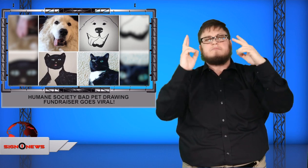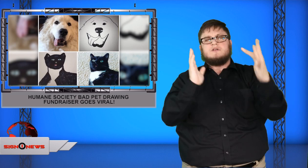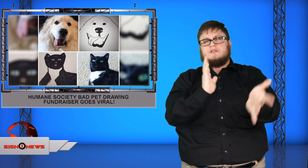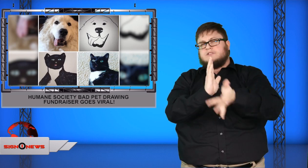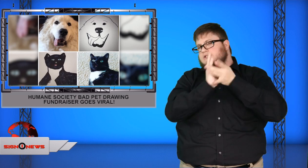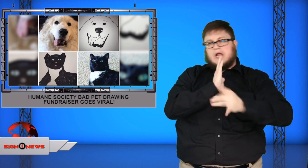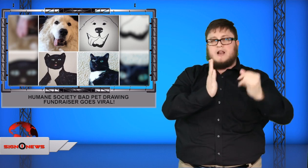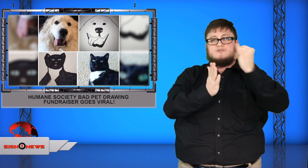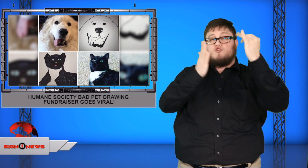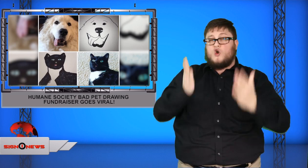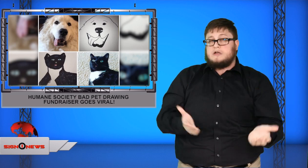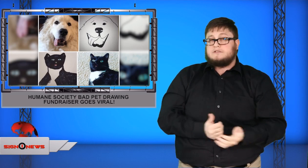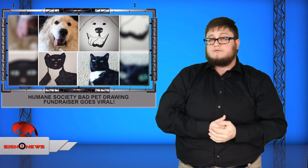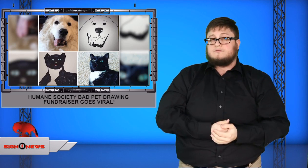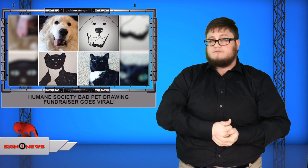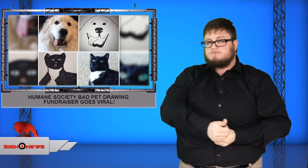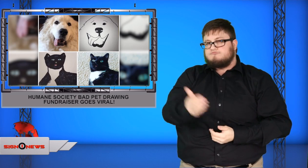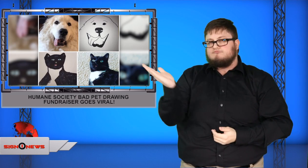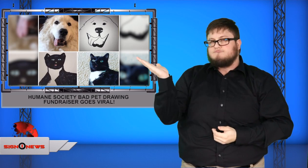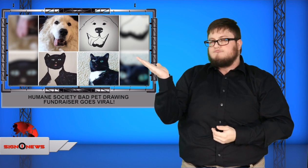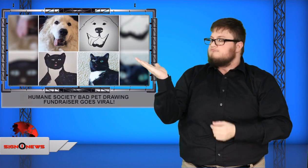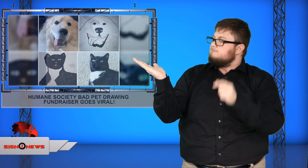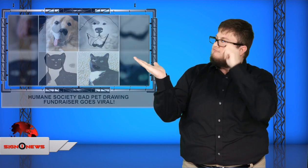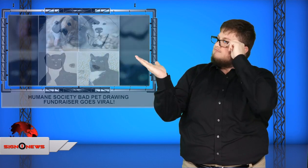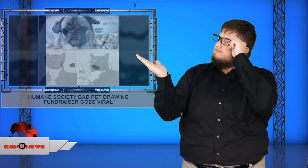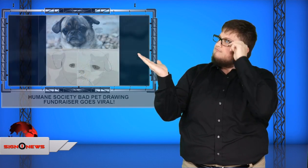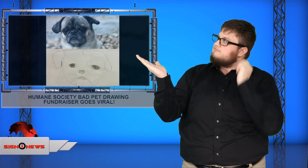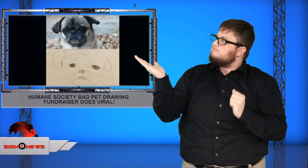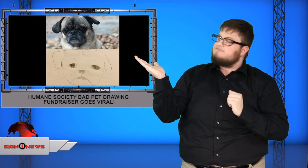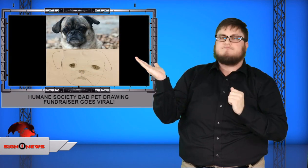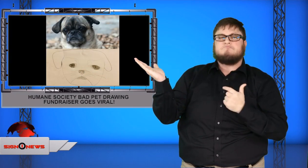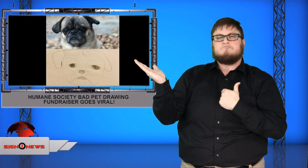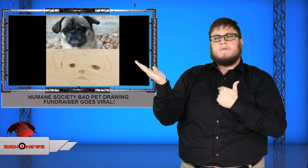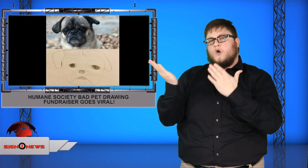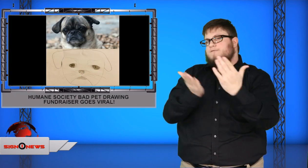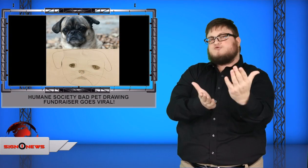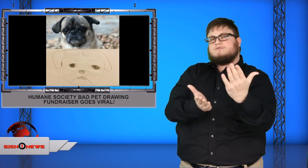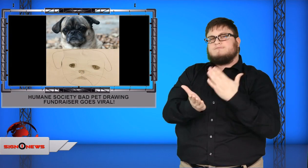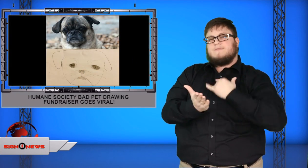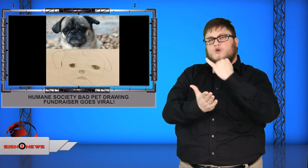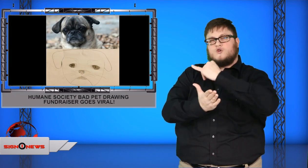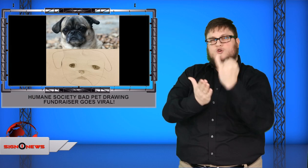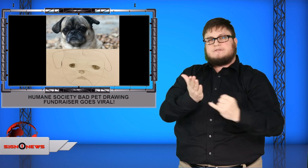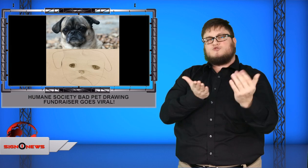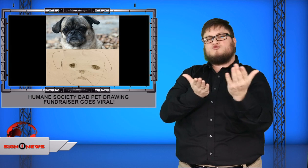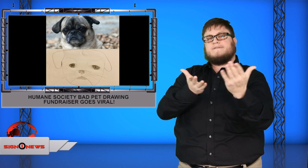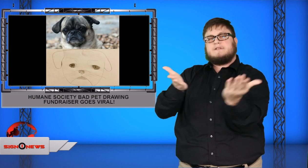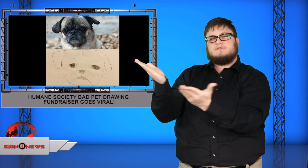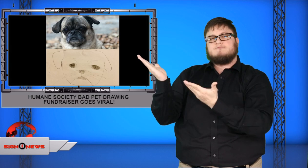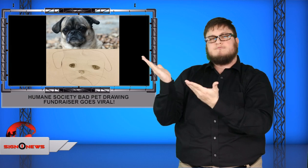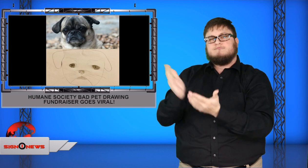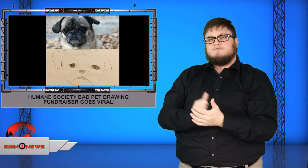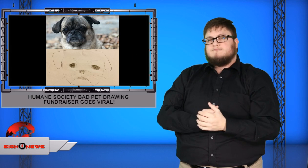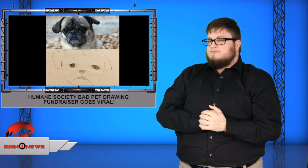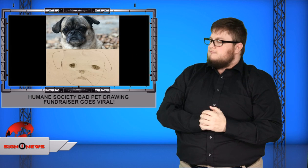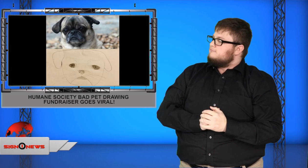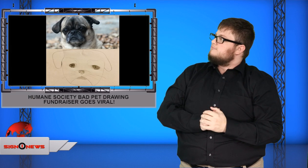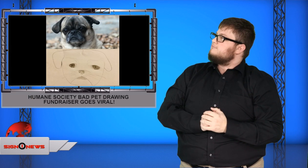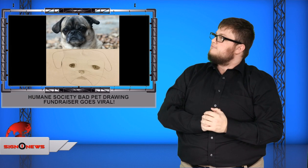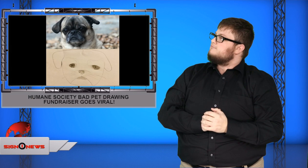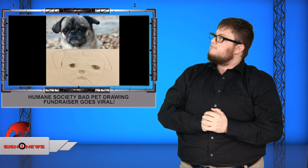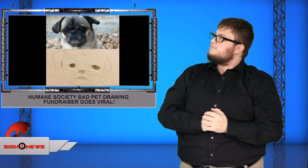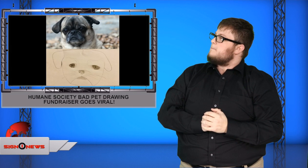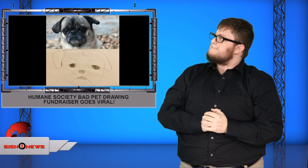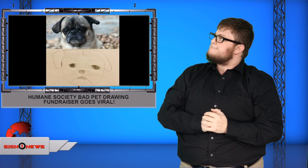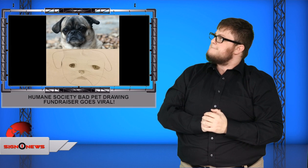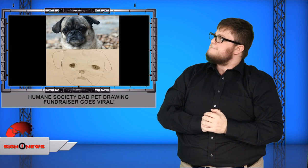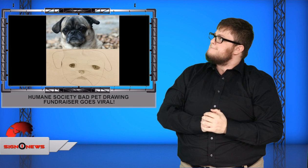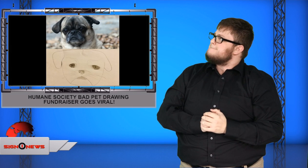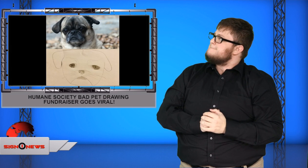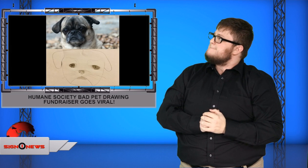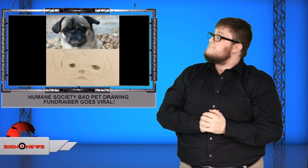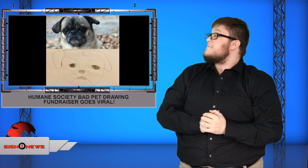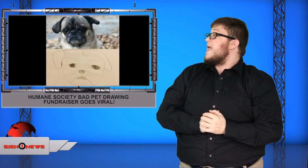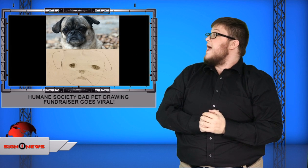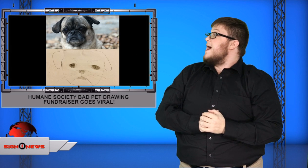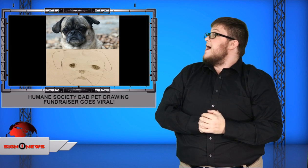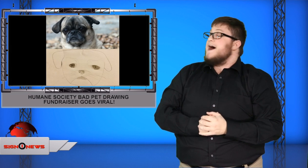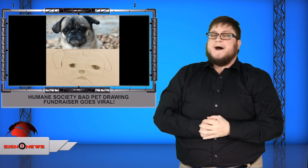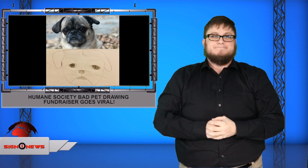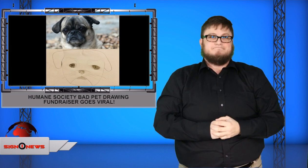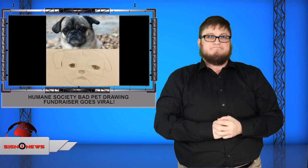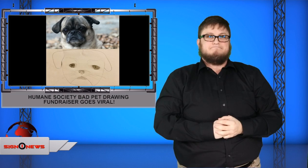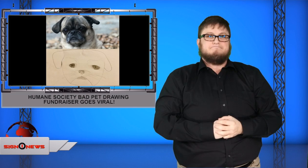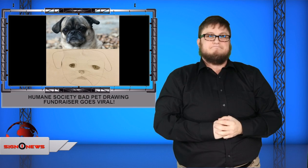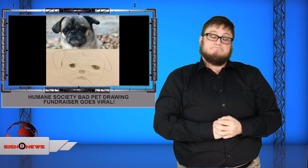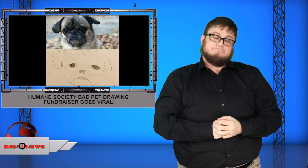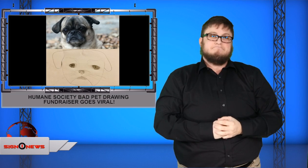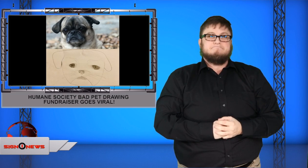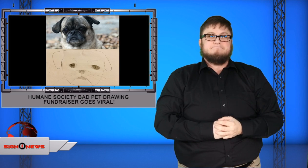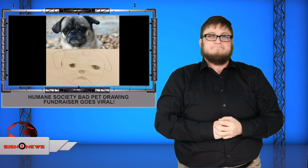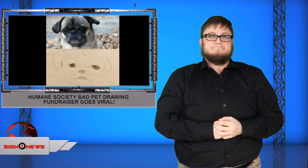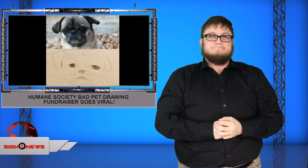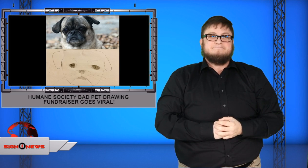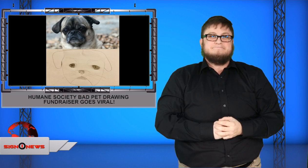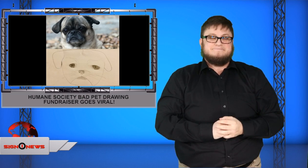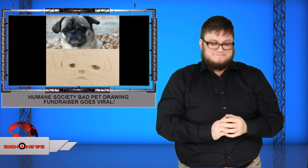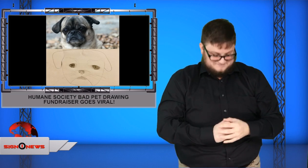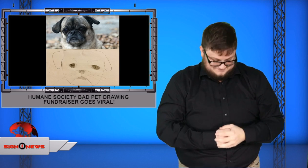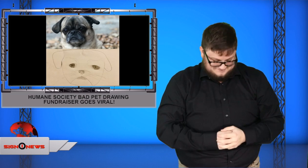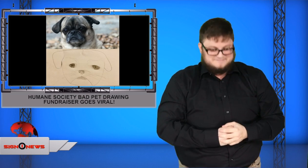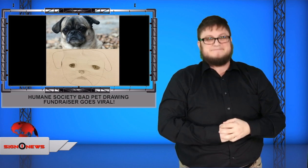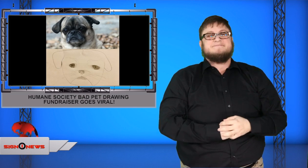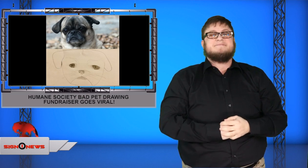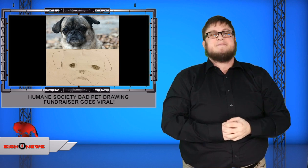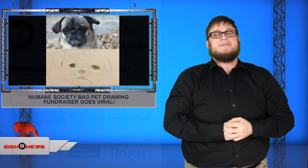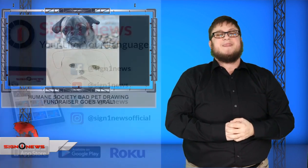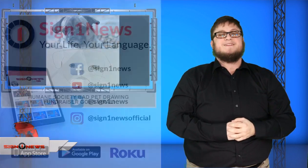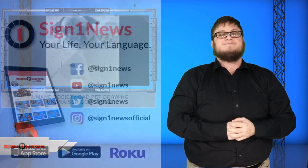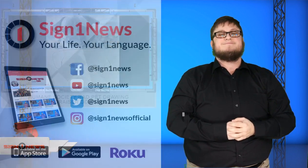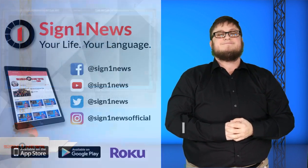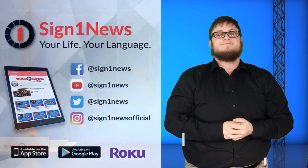they need "talented artist" I humbly offer my artistic services.